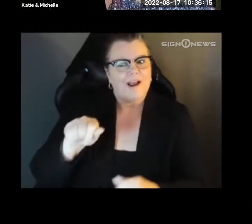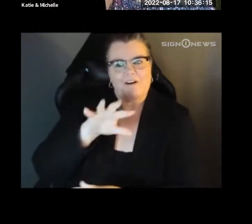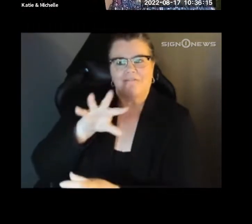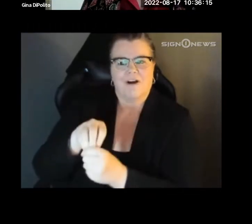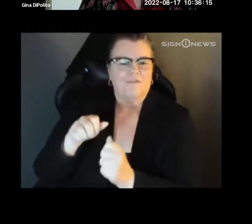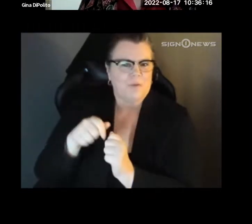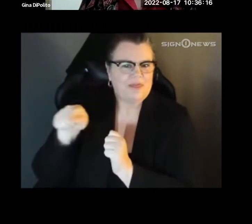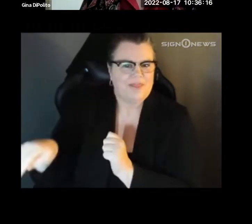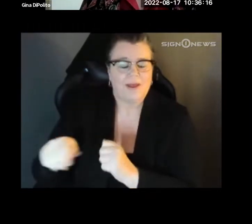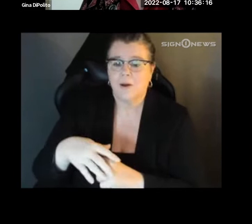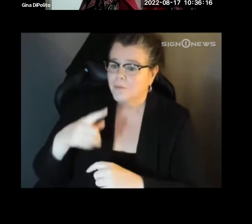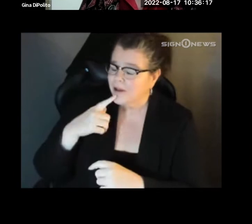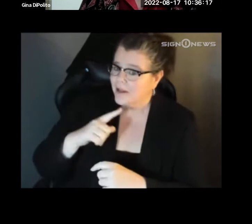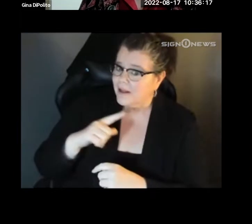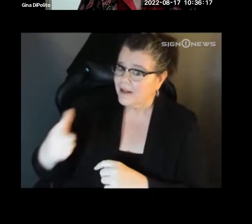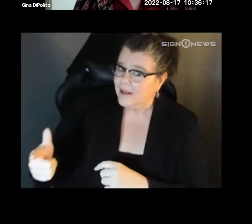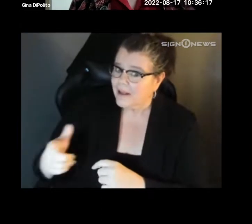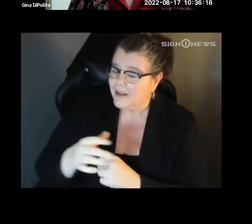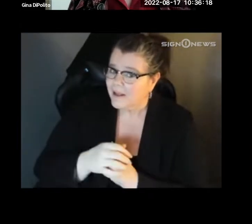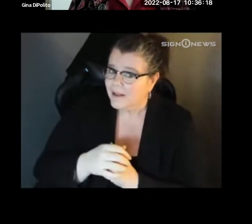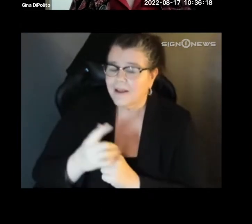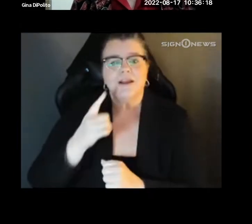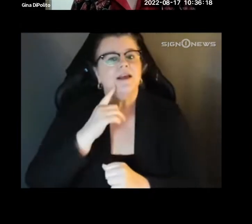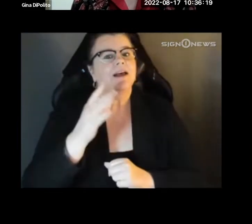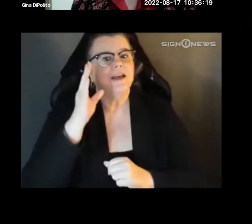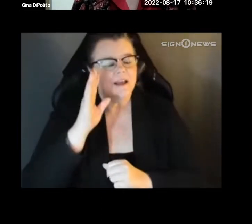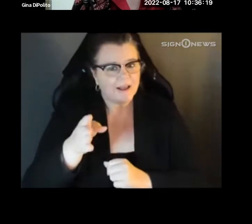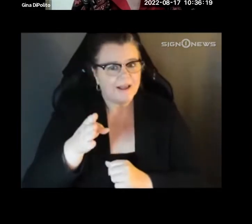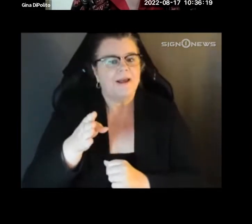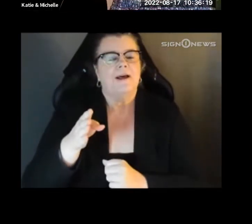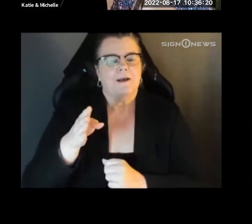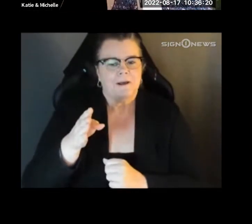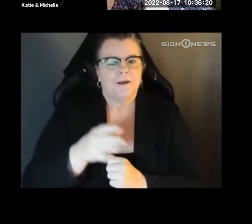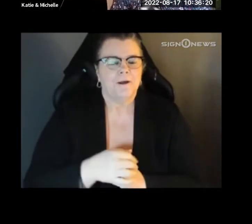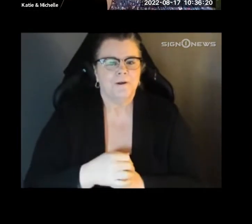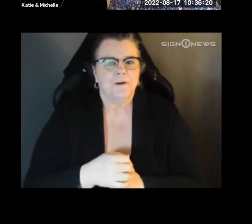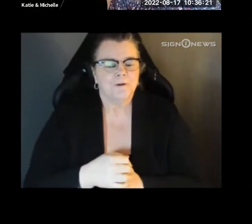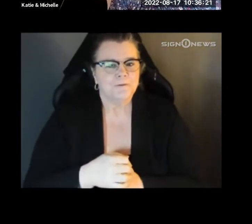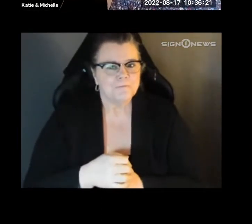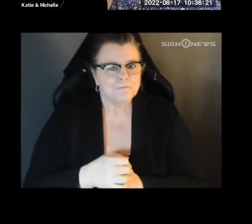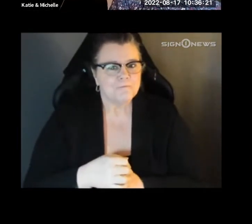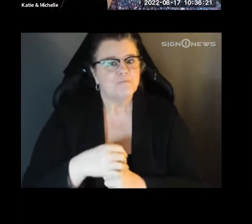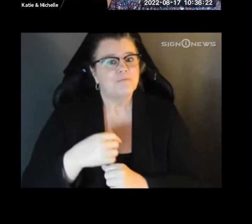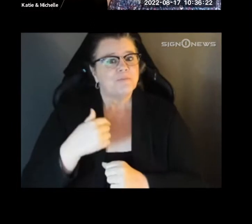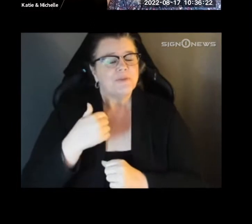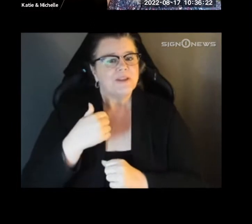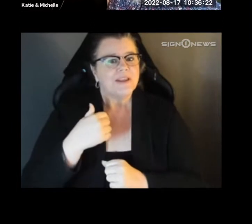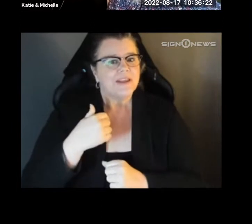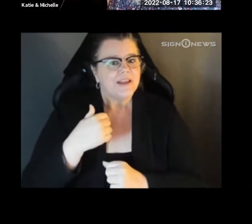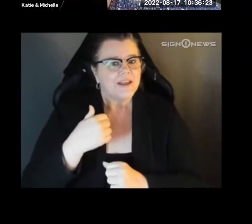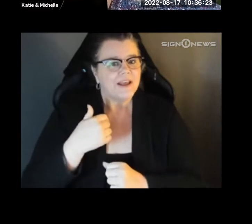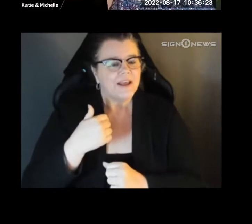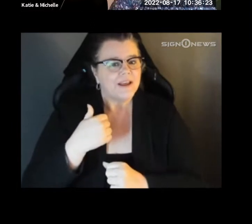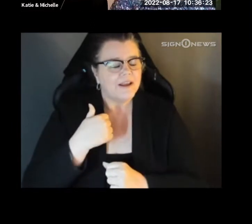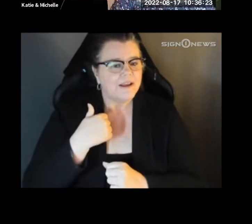thank you Derek can you introduce yourself